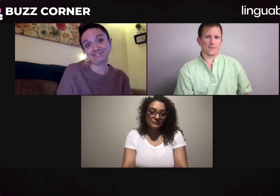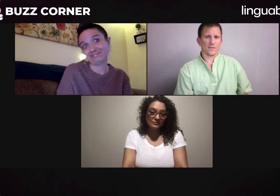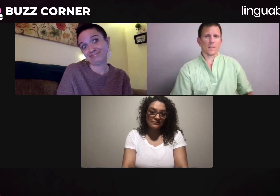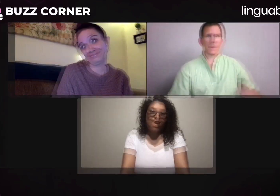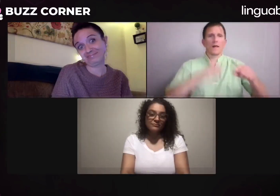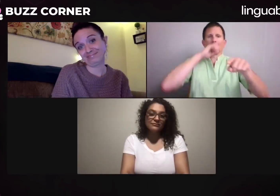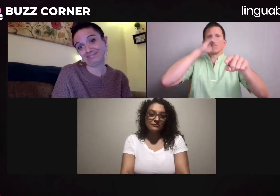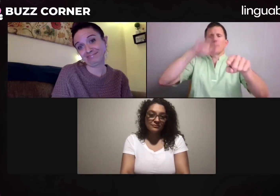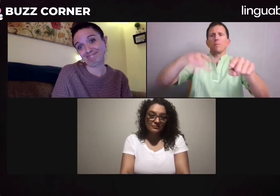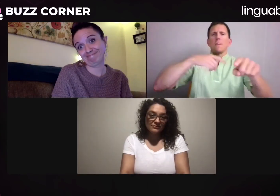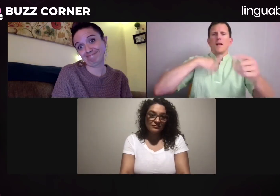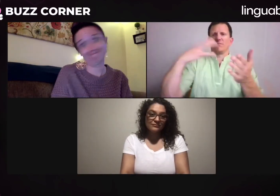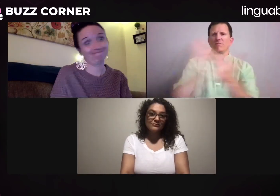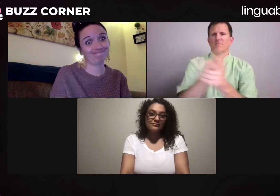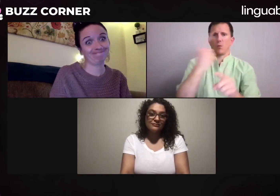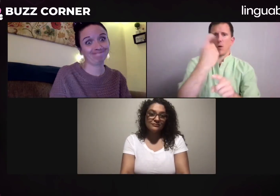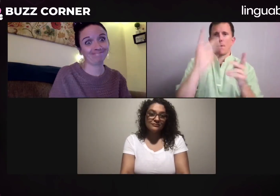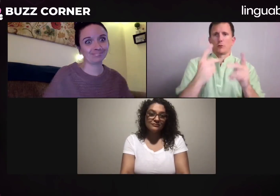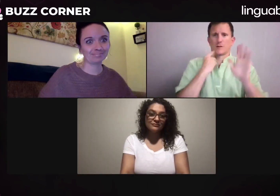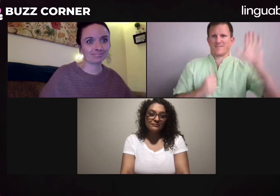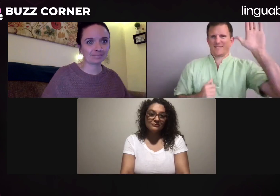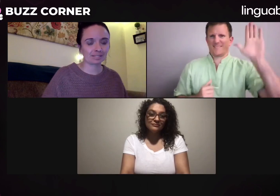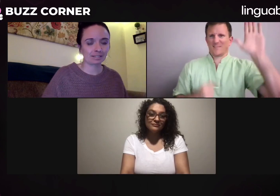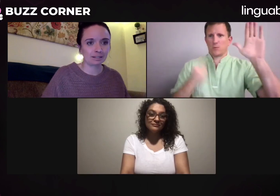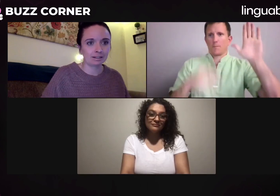It's just someone just raised their hand from the audience.